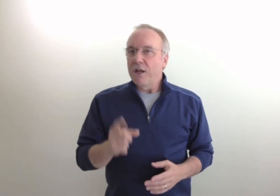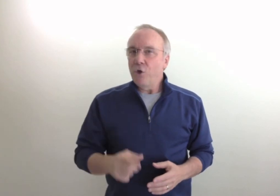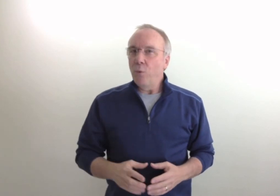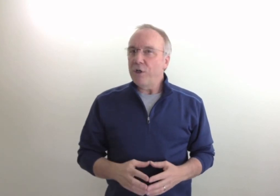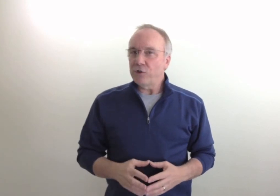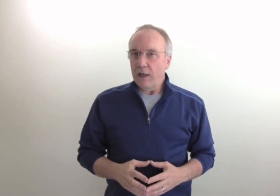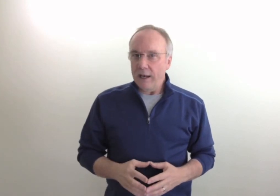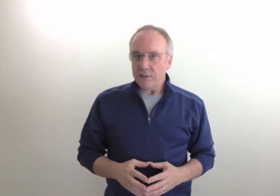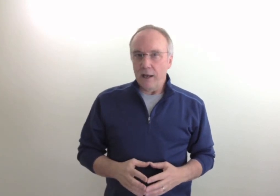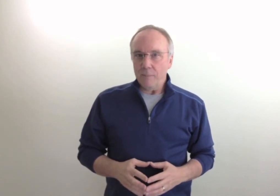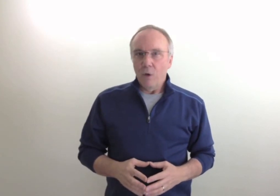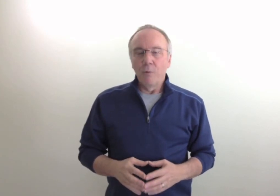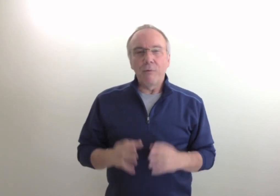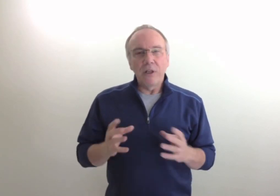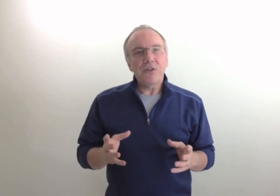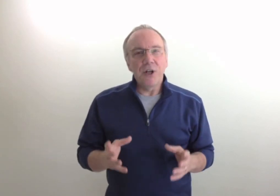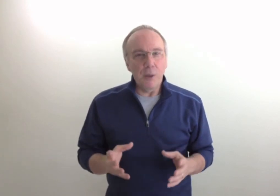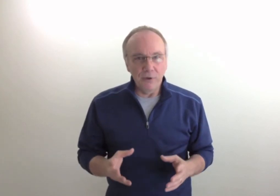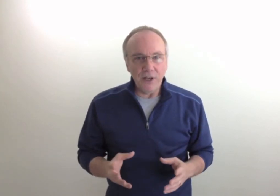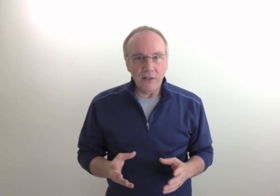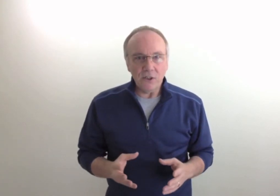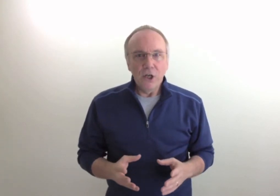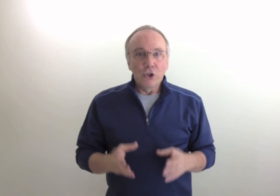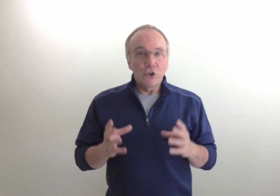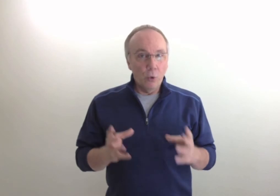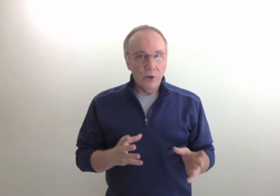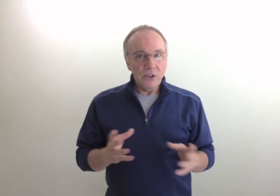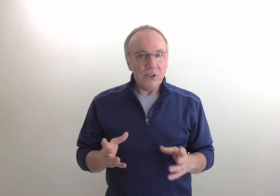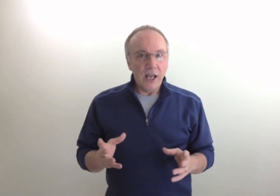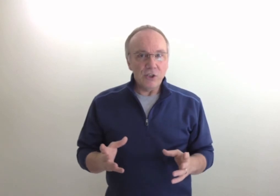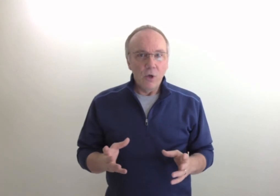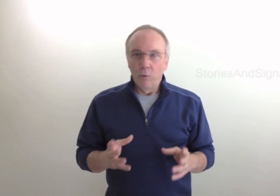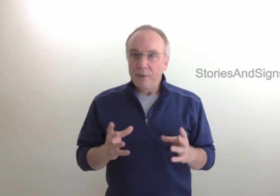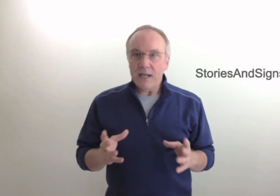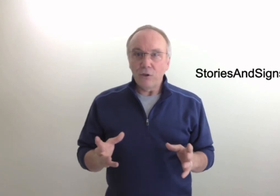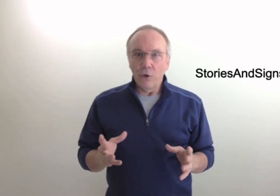My new Win8 app will be released in a couple of days. Stories and Signs will be downloaded